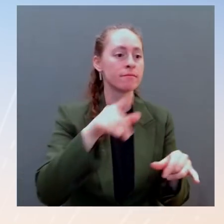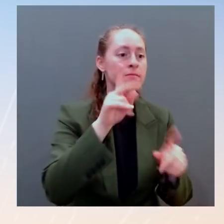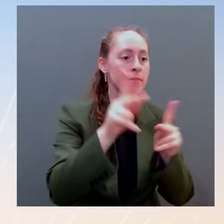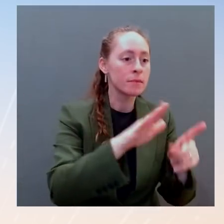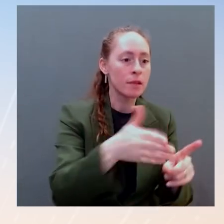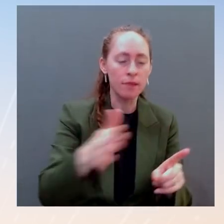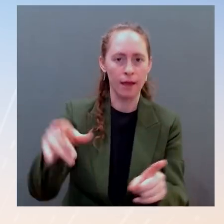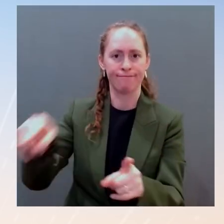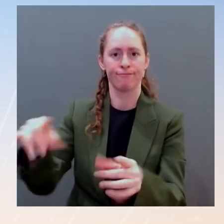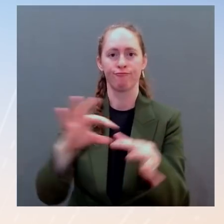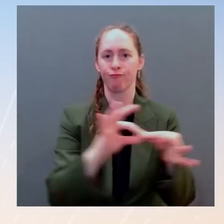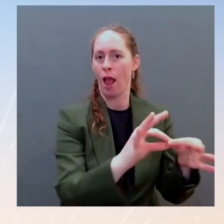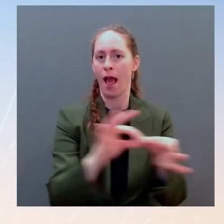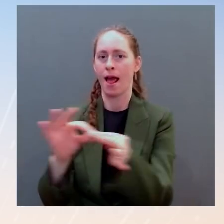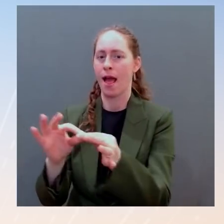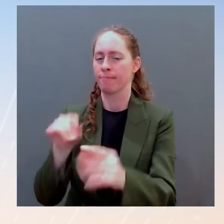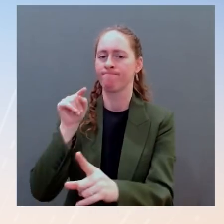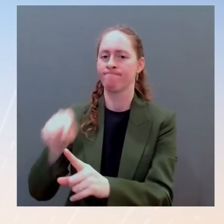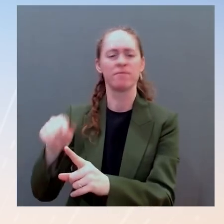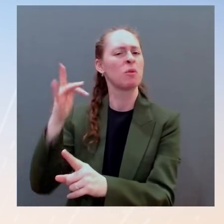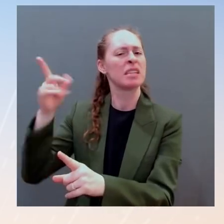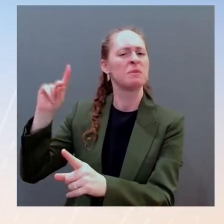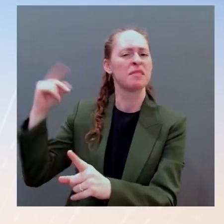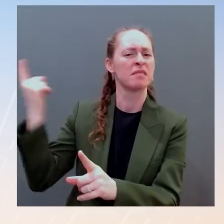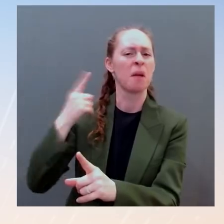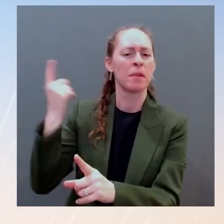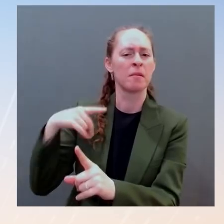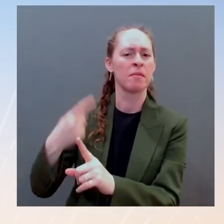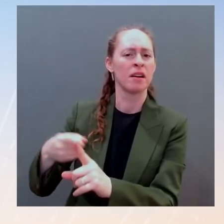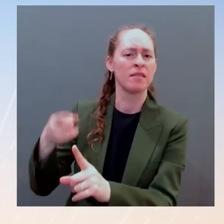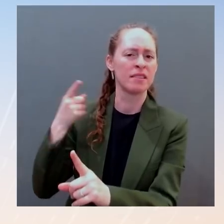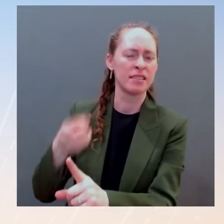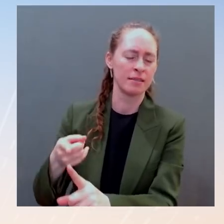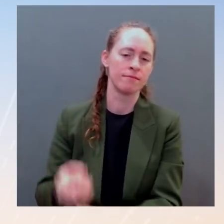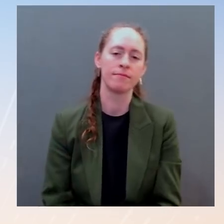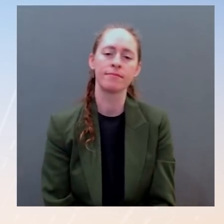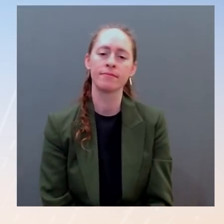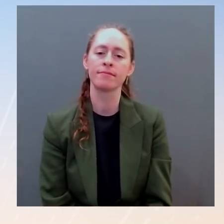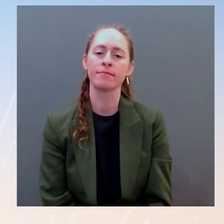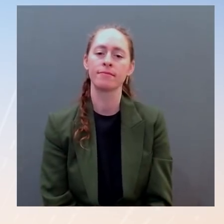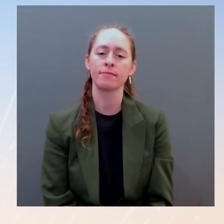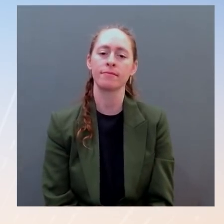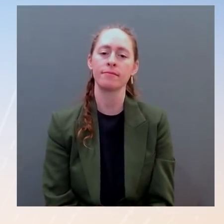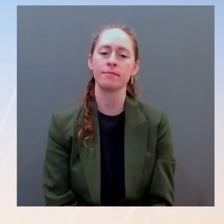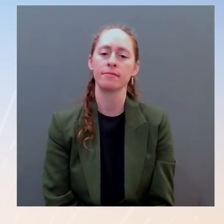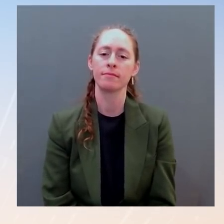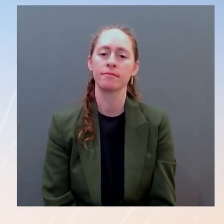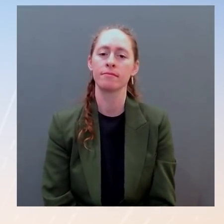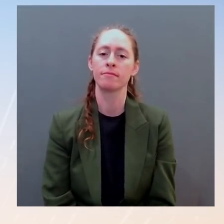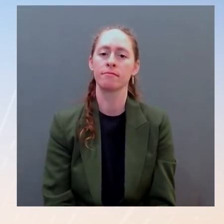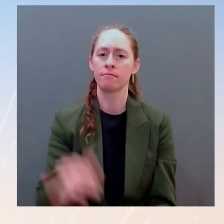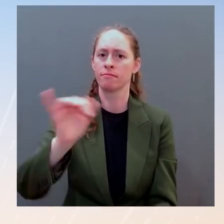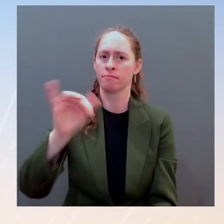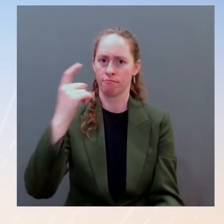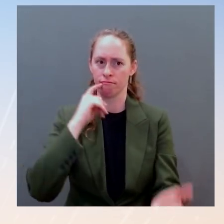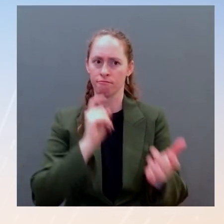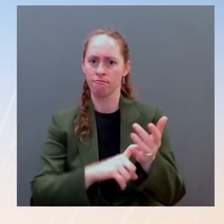he highlighted that two LA sheriff's deputies who have been wounded by a shooter using a ghost gun. So that's just even an example of how even they're using --